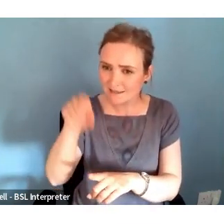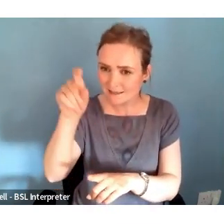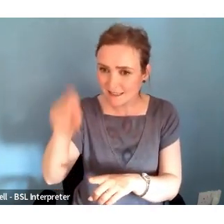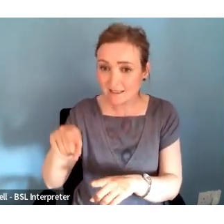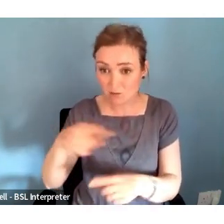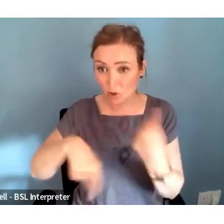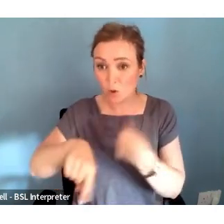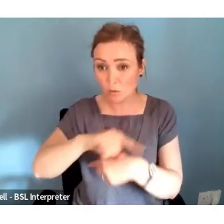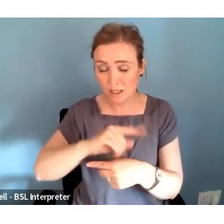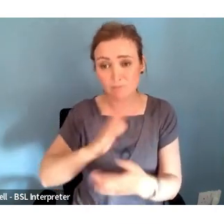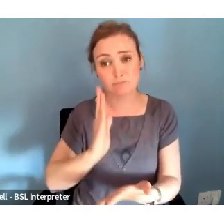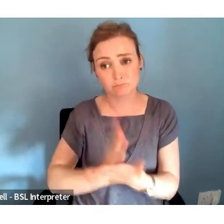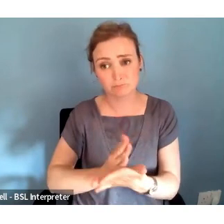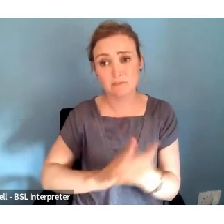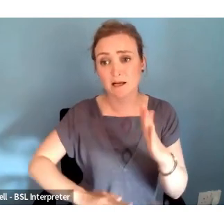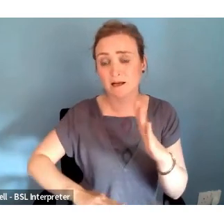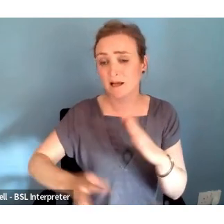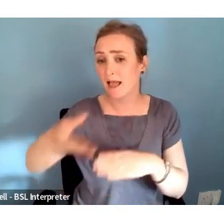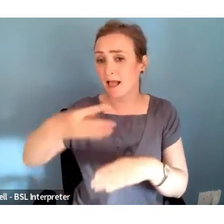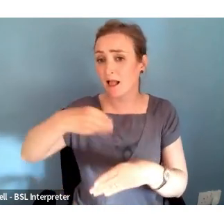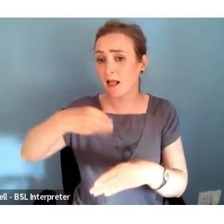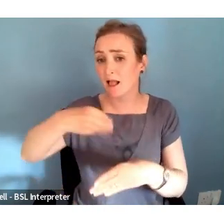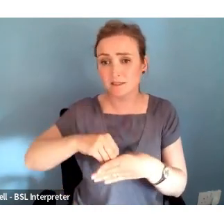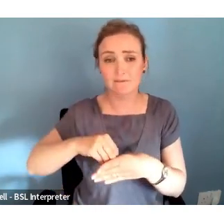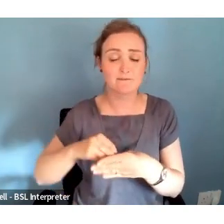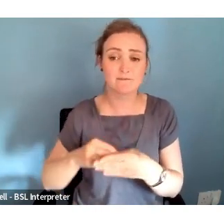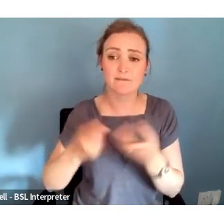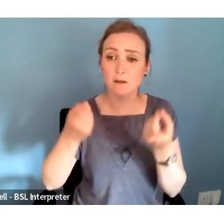employer it is not just a tick box.